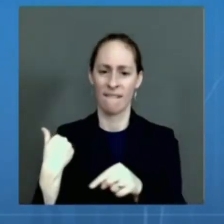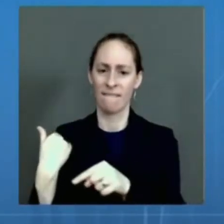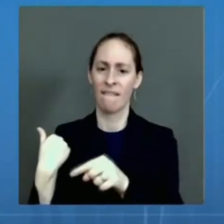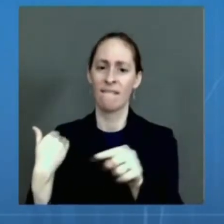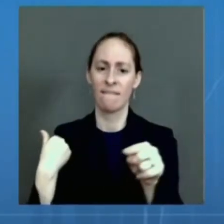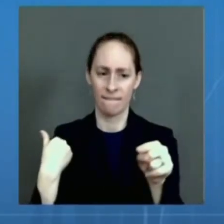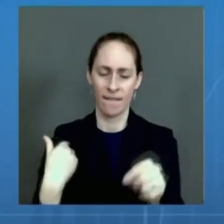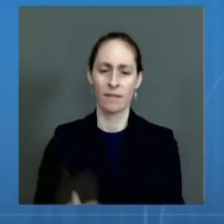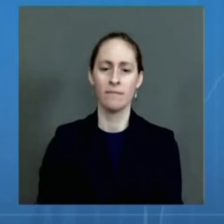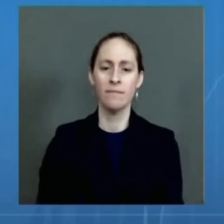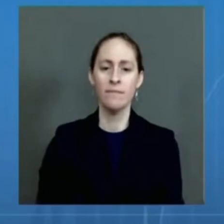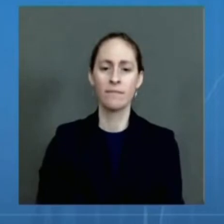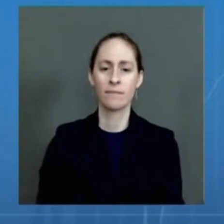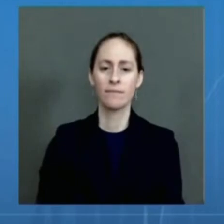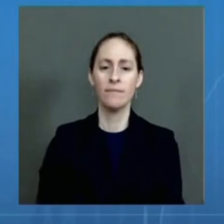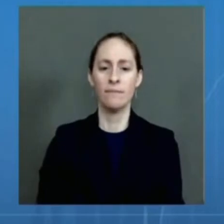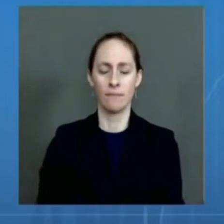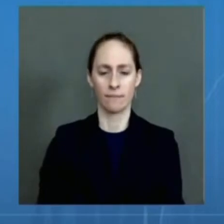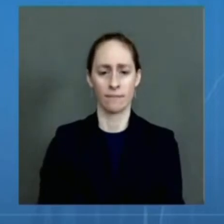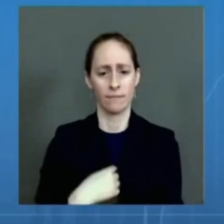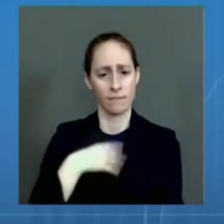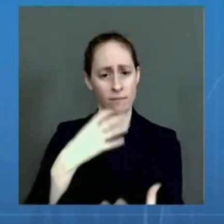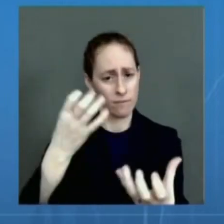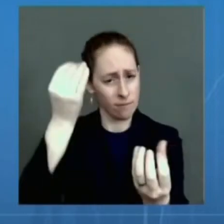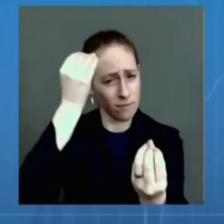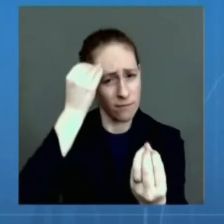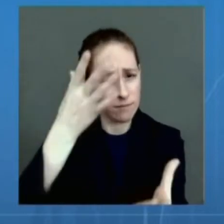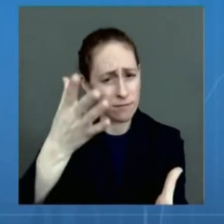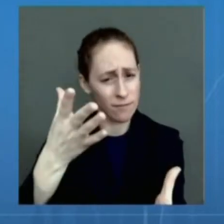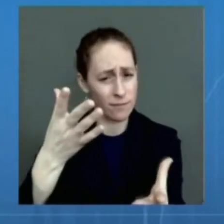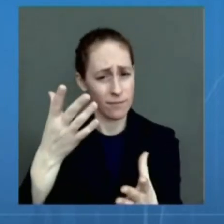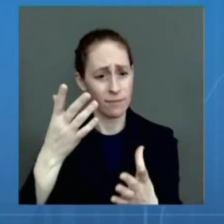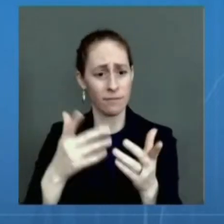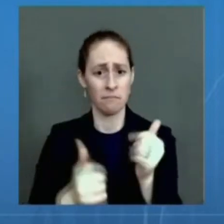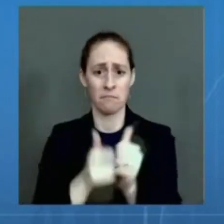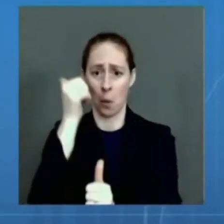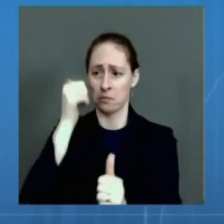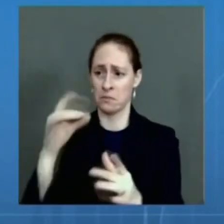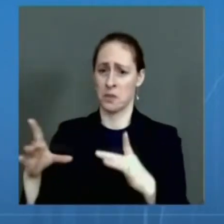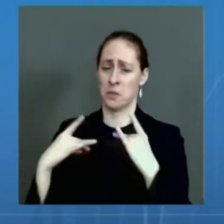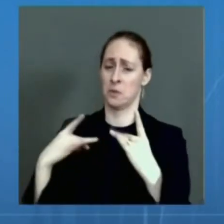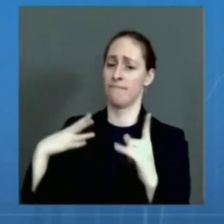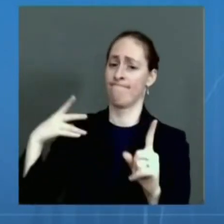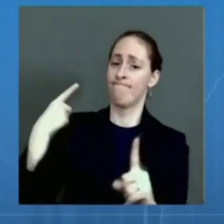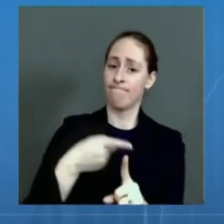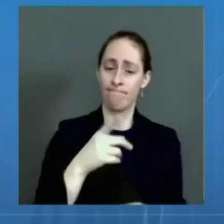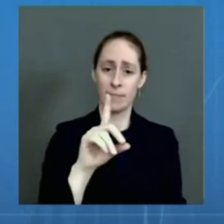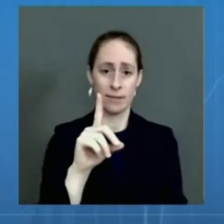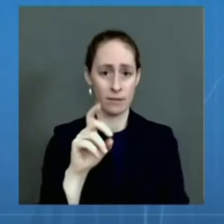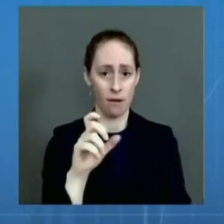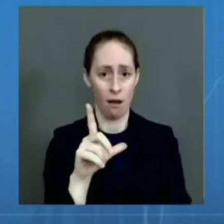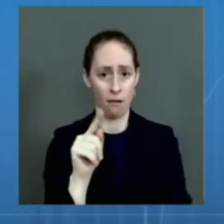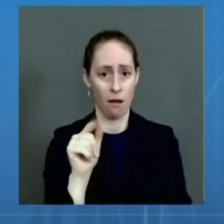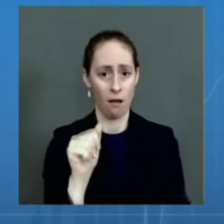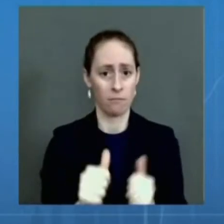VARIANT AND ALTHOUGH DELTA CONTINUES TO CIRCULATE WIDELY IN THE UNITED STATES OMICRON IS